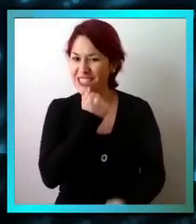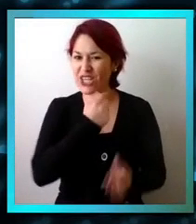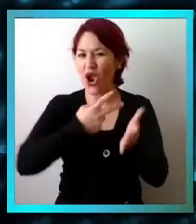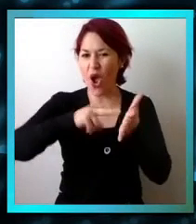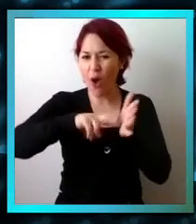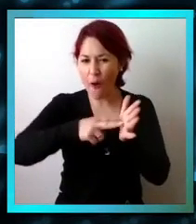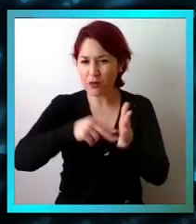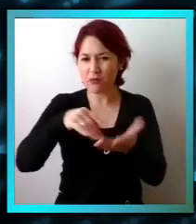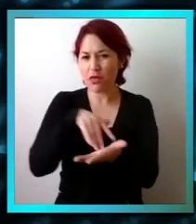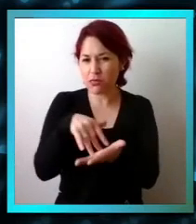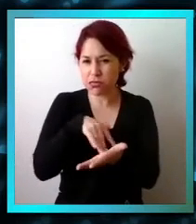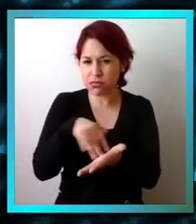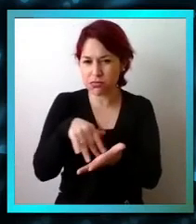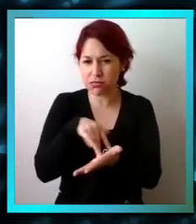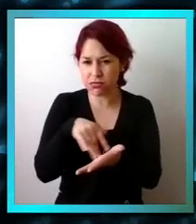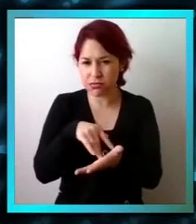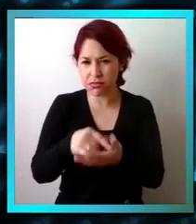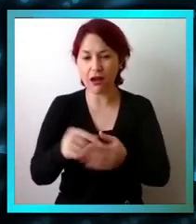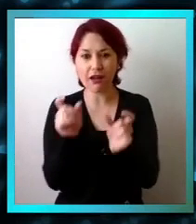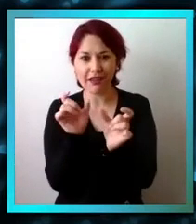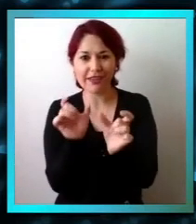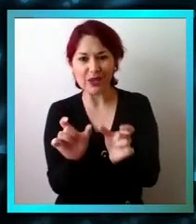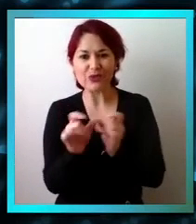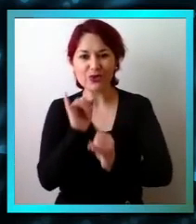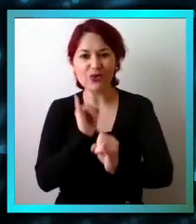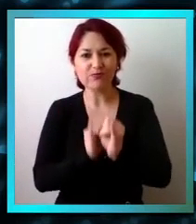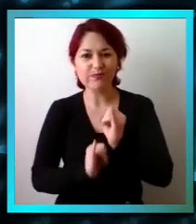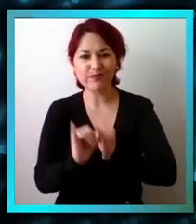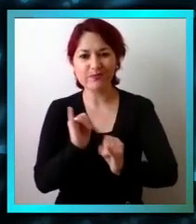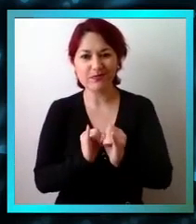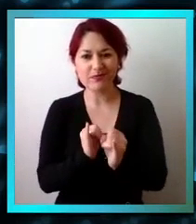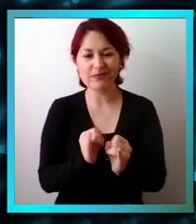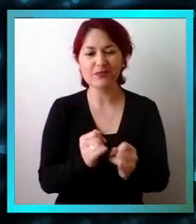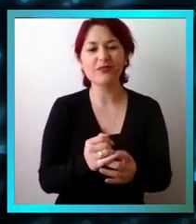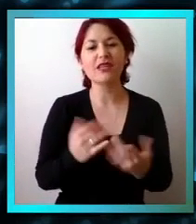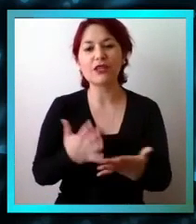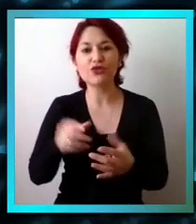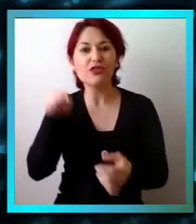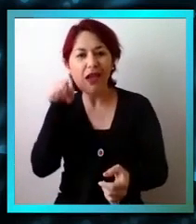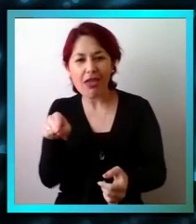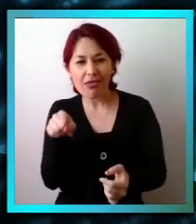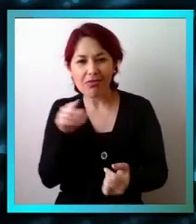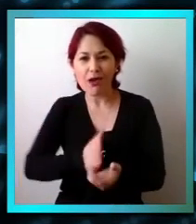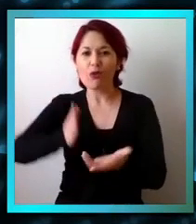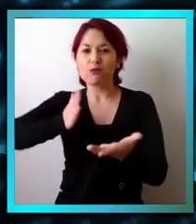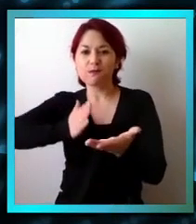will pay much more attention to industrial systems not only for the individuals uh or